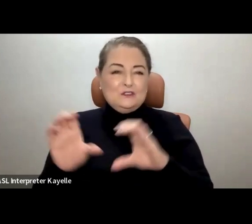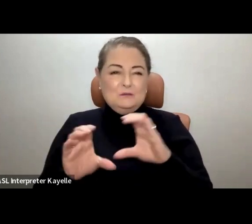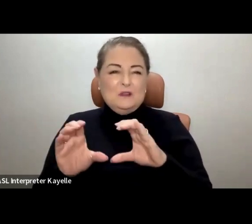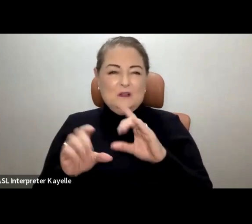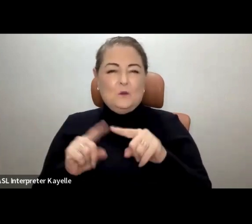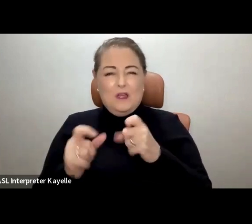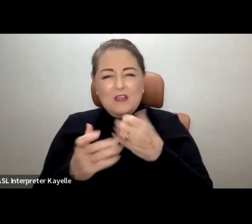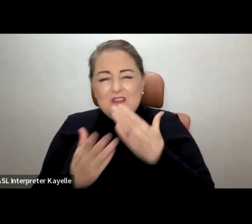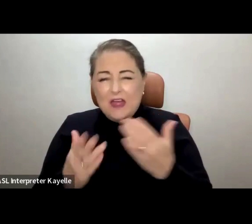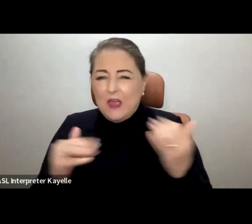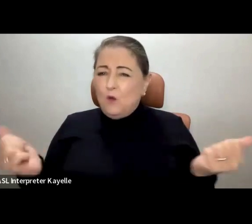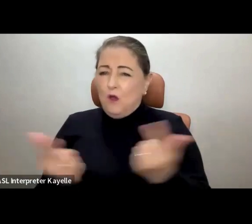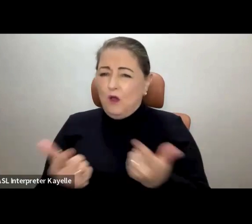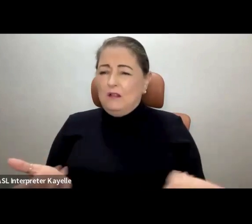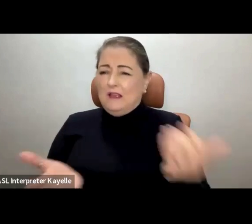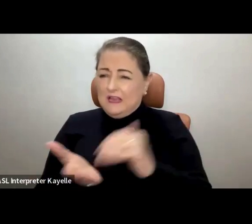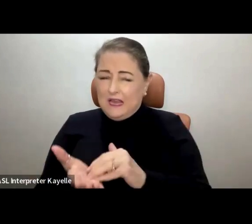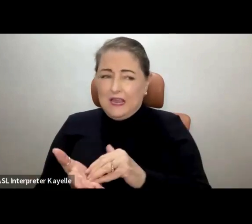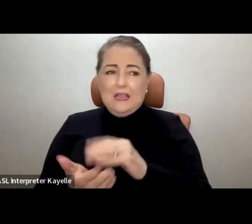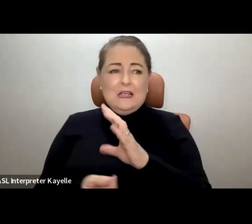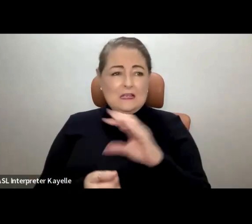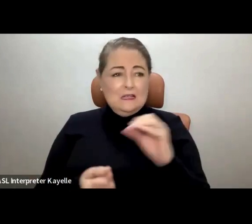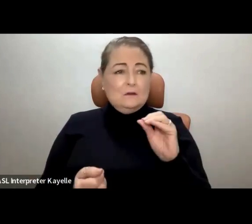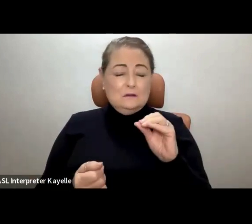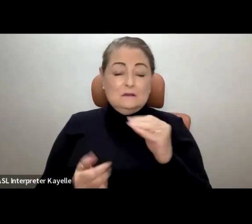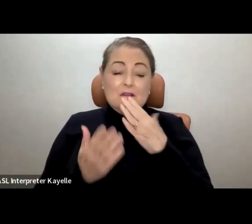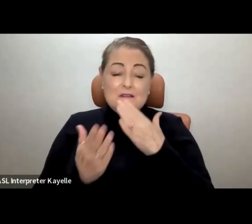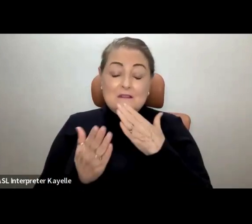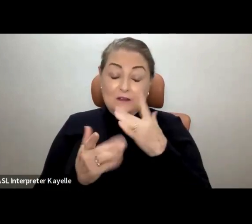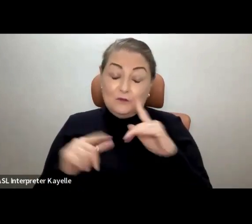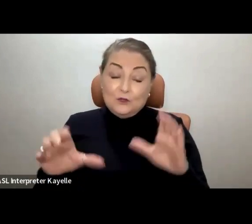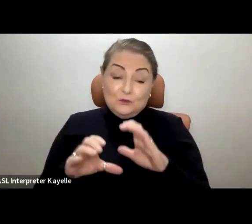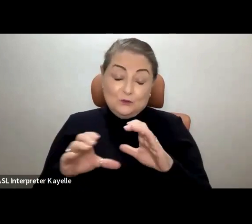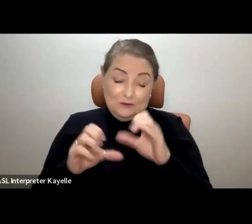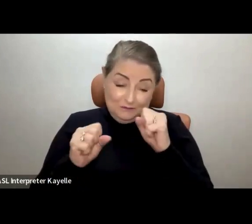you all again. And thank you for doing this amazing, amazing